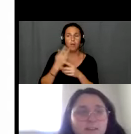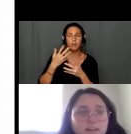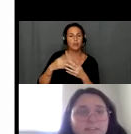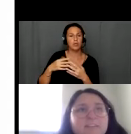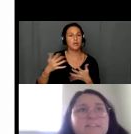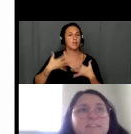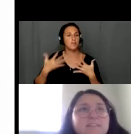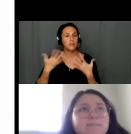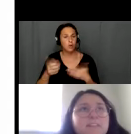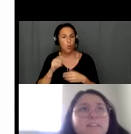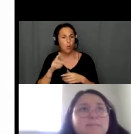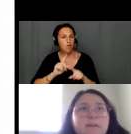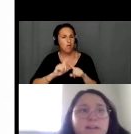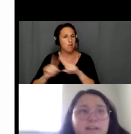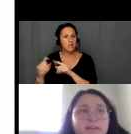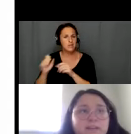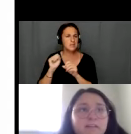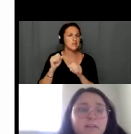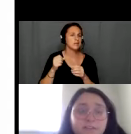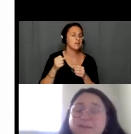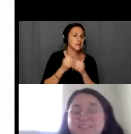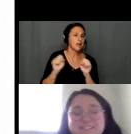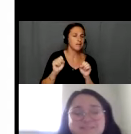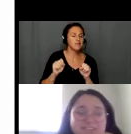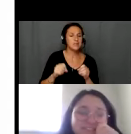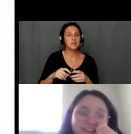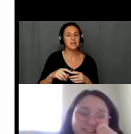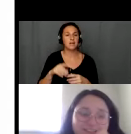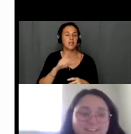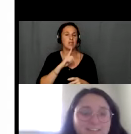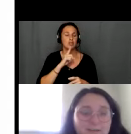I think this is something that has been highlighted in other previous